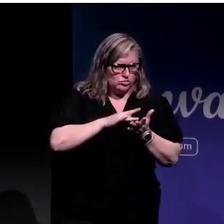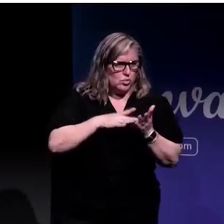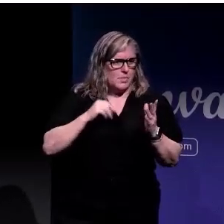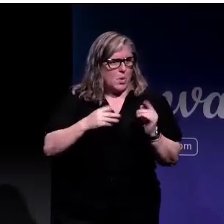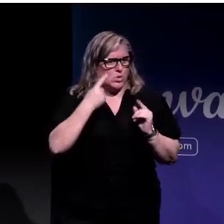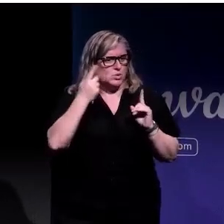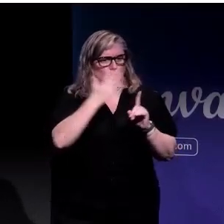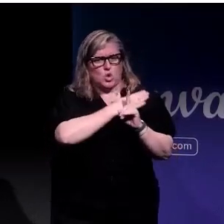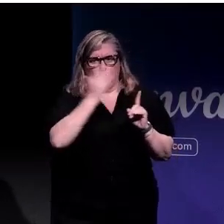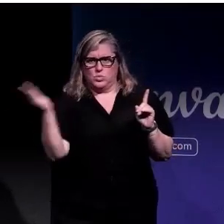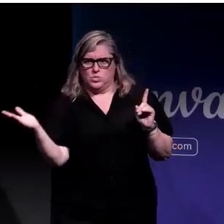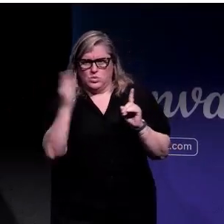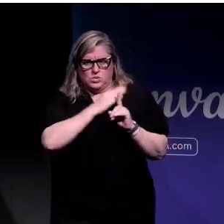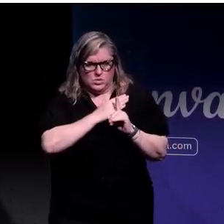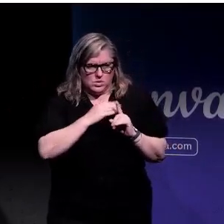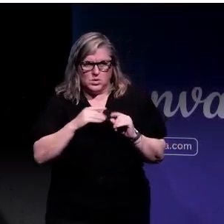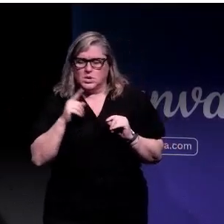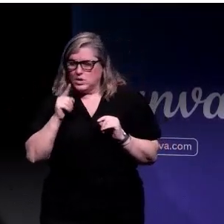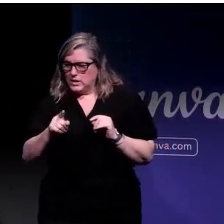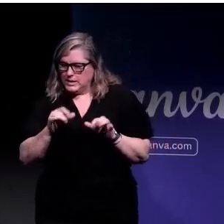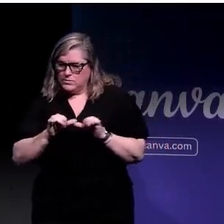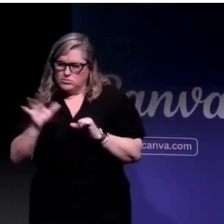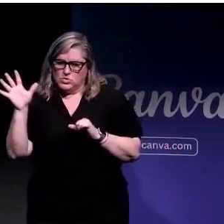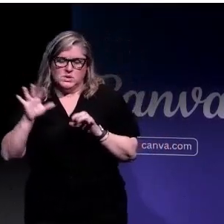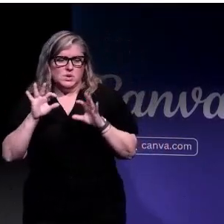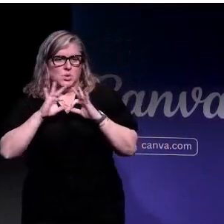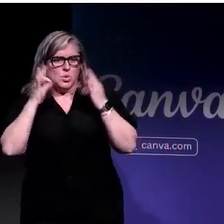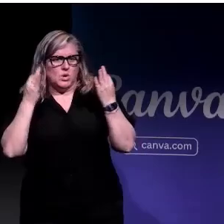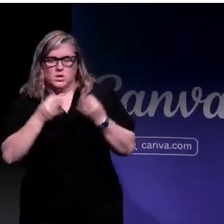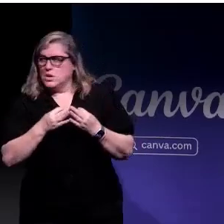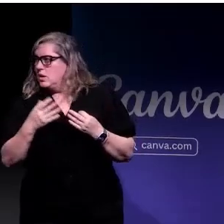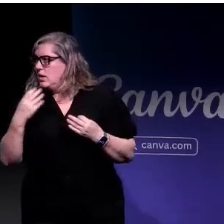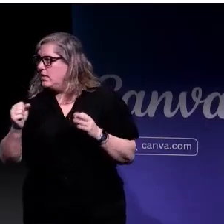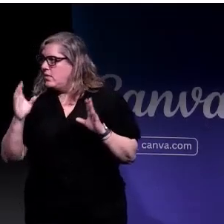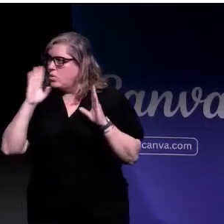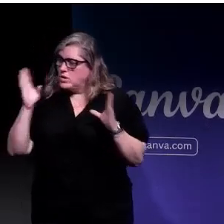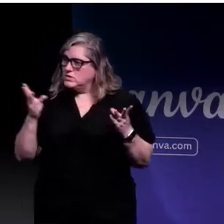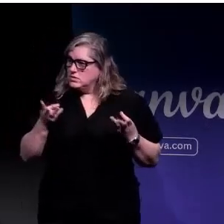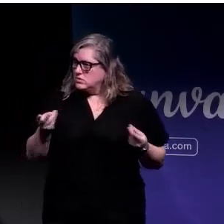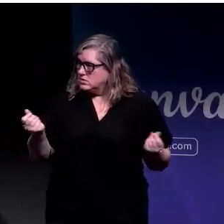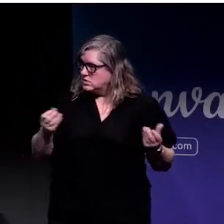Um, I will name a couple of brilliant organizations who have wonderful resources that we certainly lean on for this.